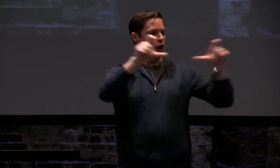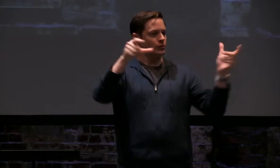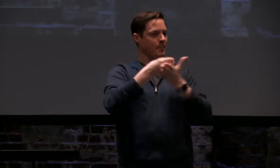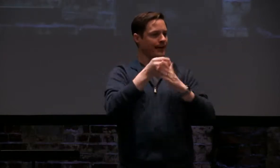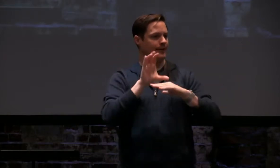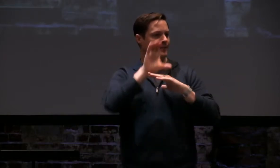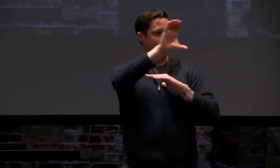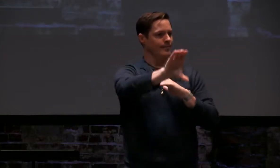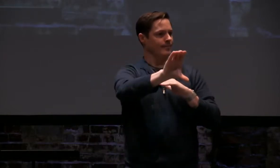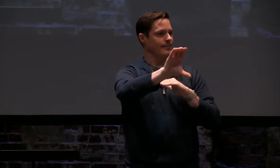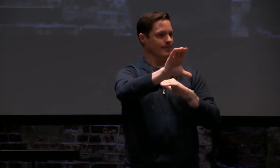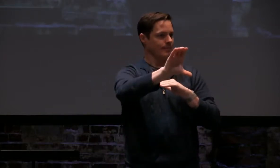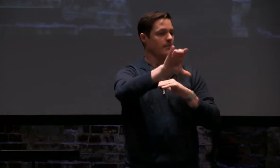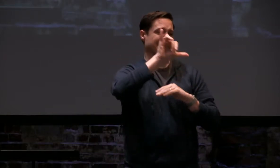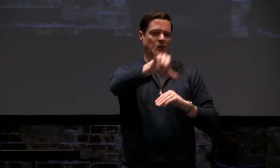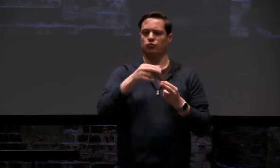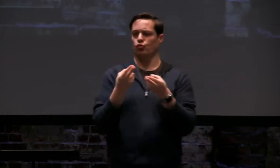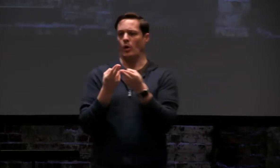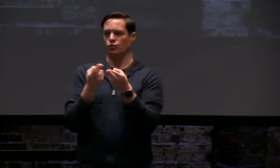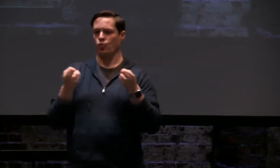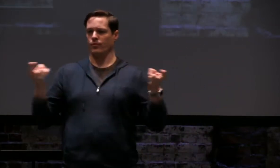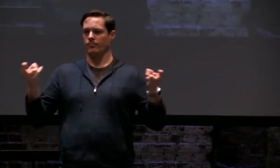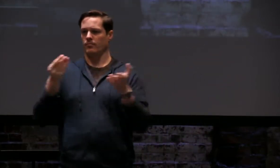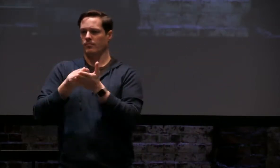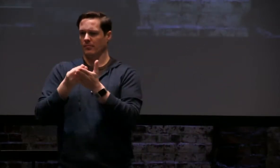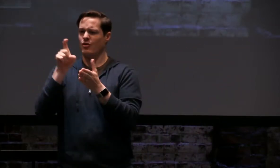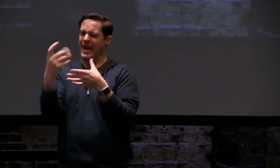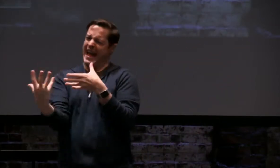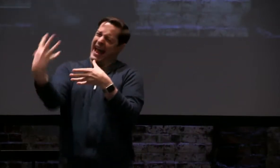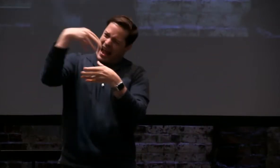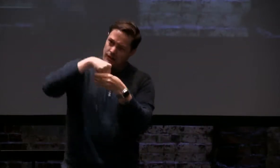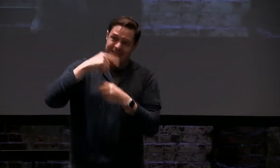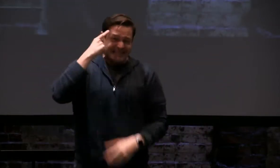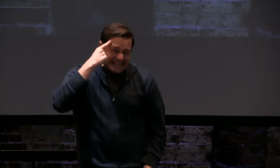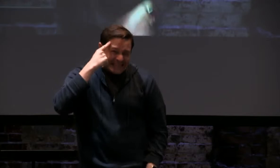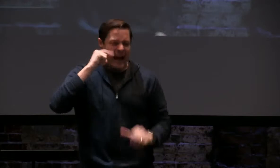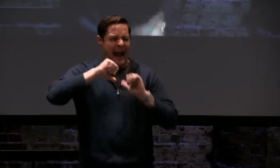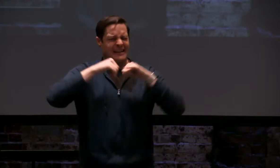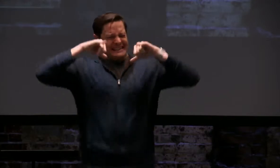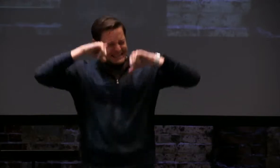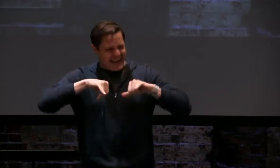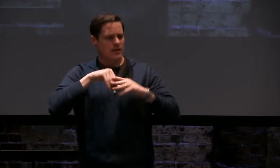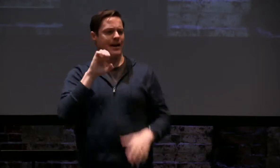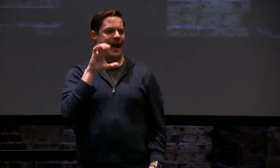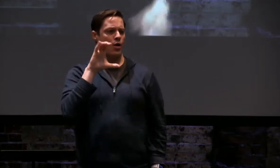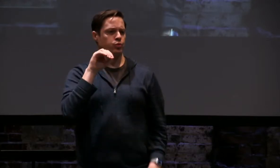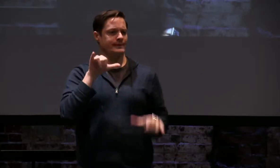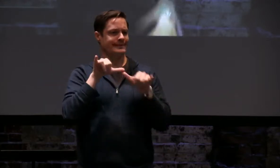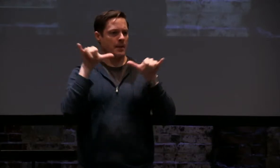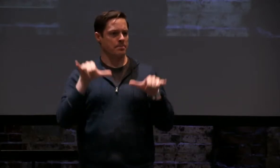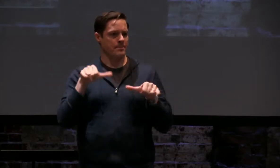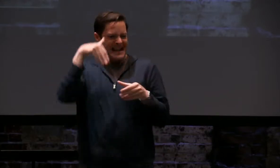Now we don't have to limit it to, but limit it, expand the opportunities to make it available to entities